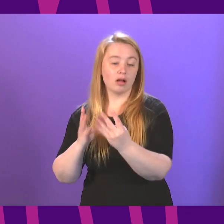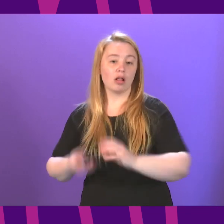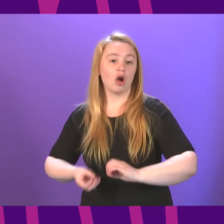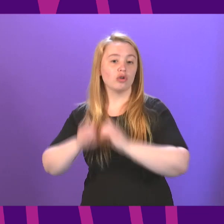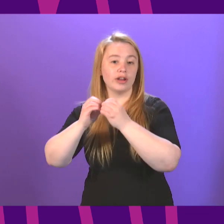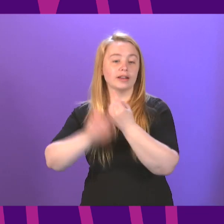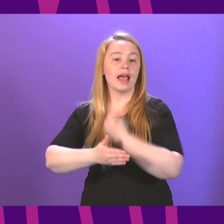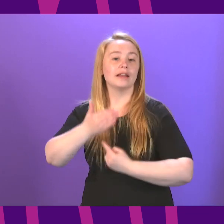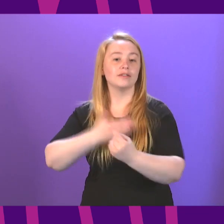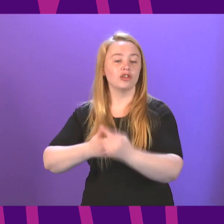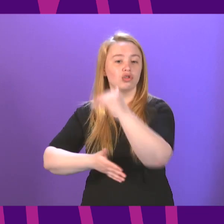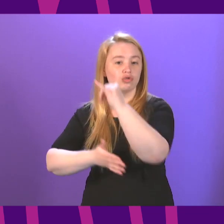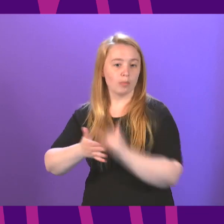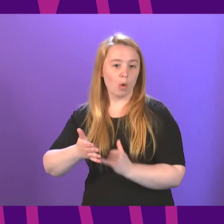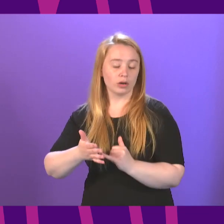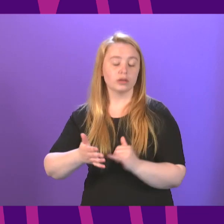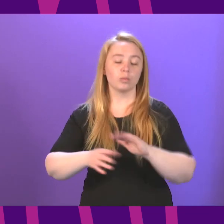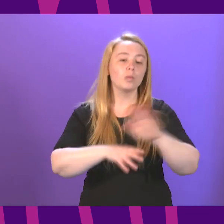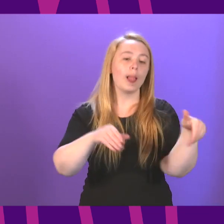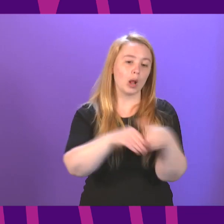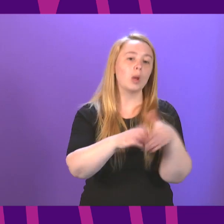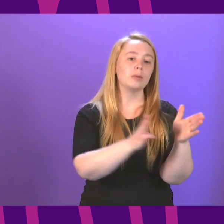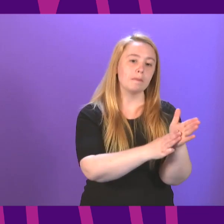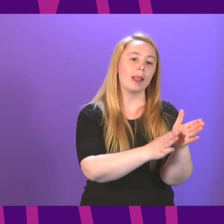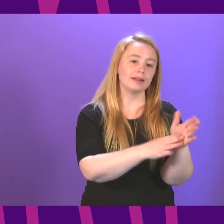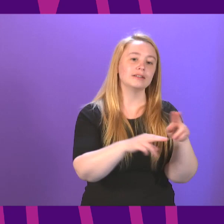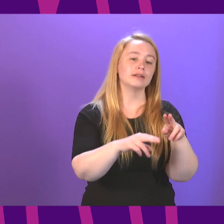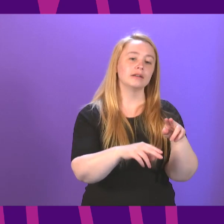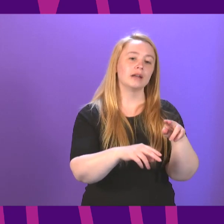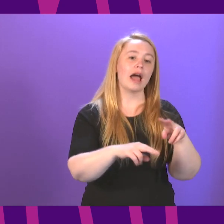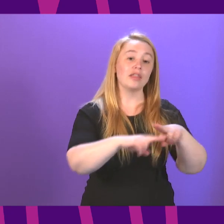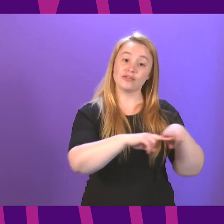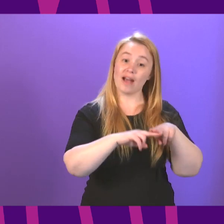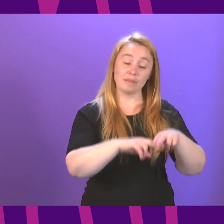which will include one on Milly. I know that Milly’s family are—as is their right—engaged in